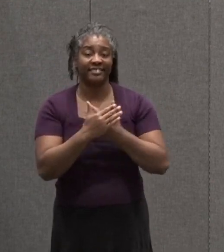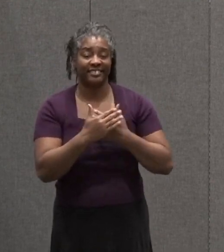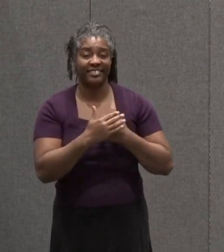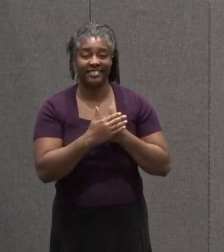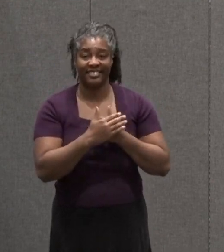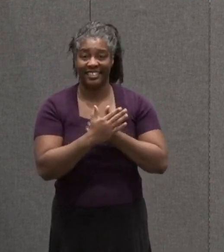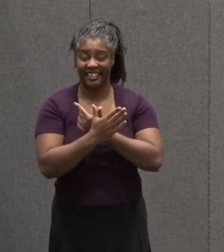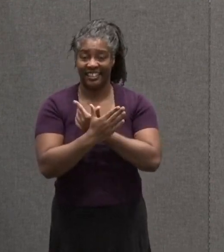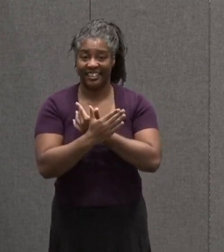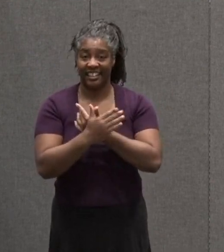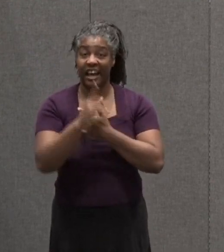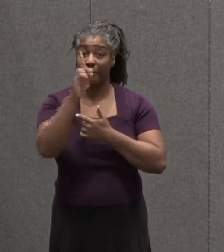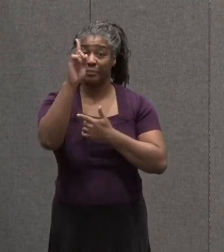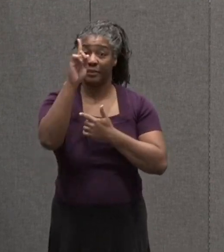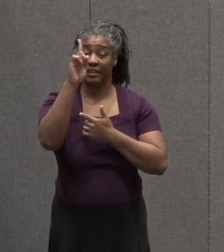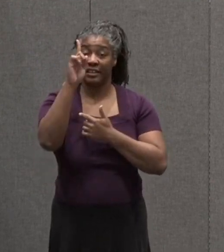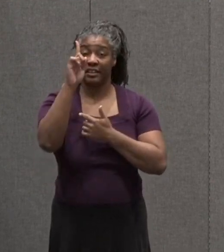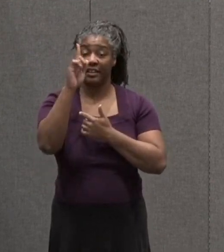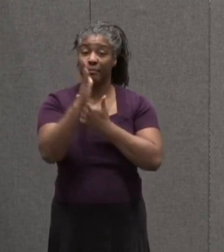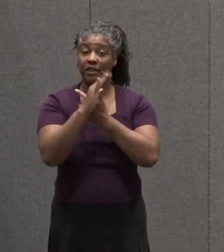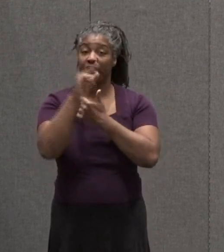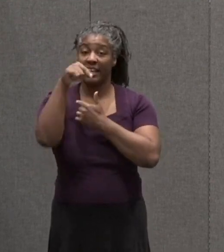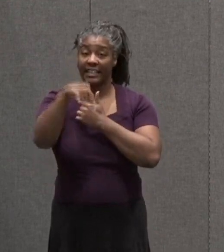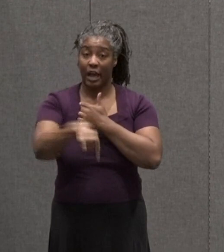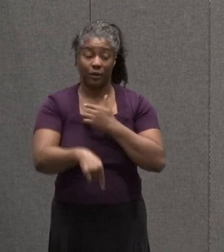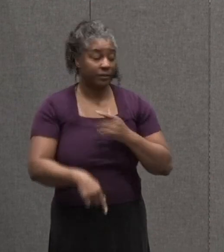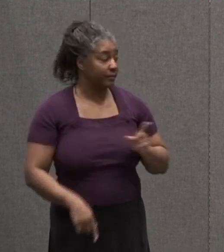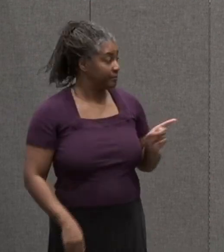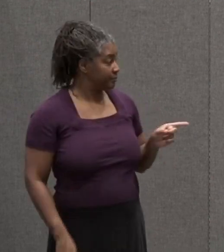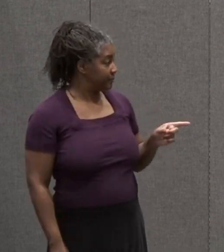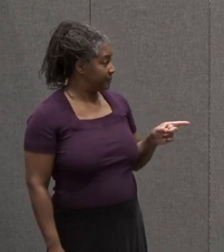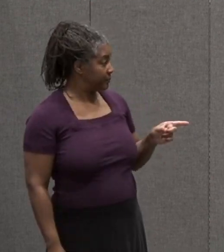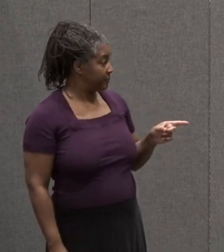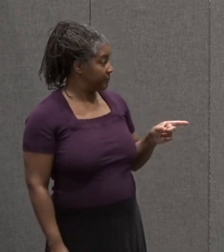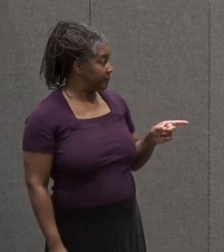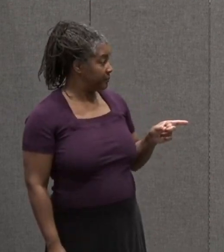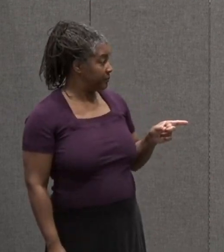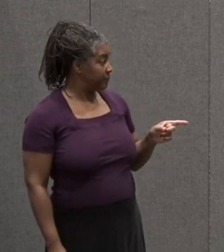Yes, butterfly down Ragdoll, Ragdoll